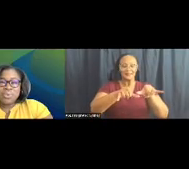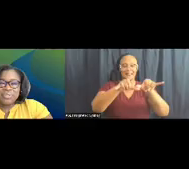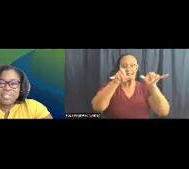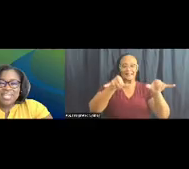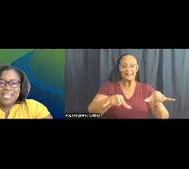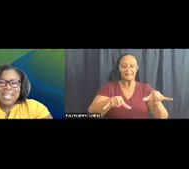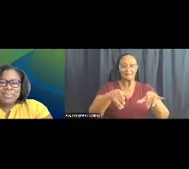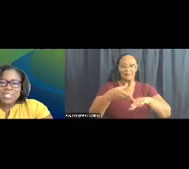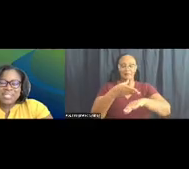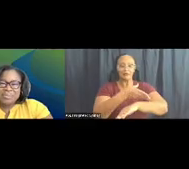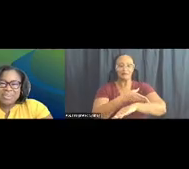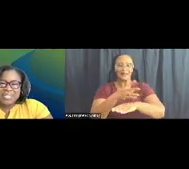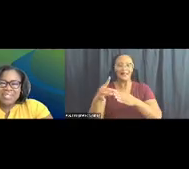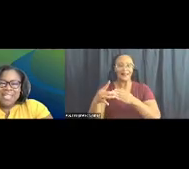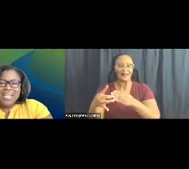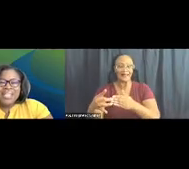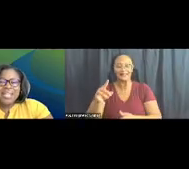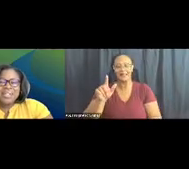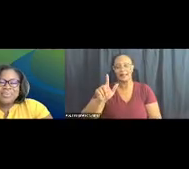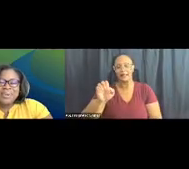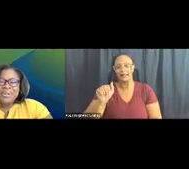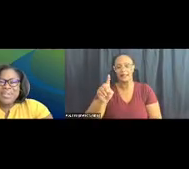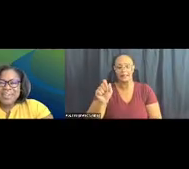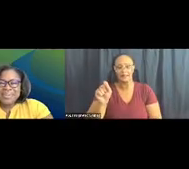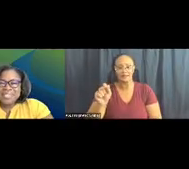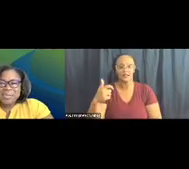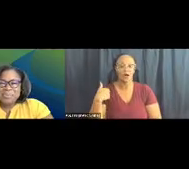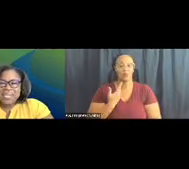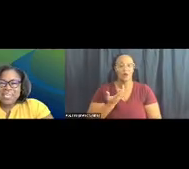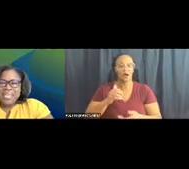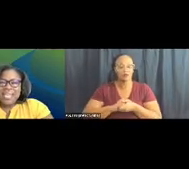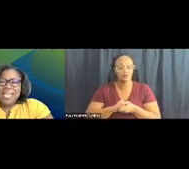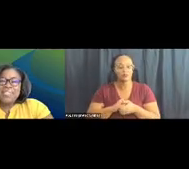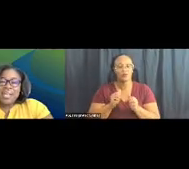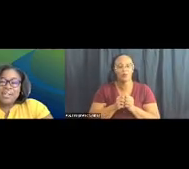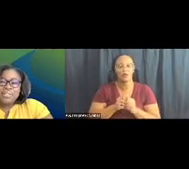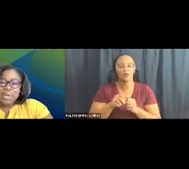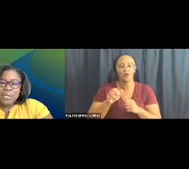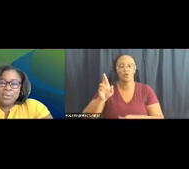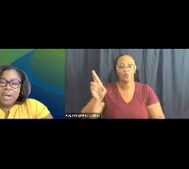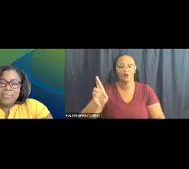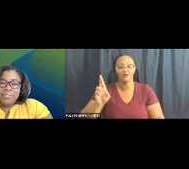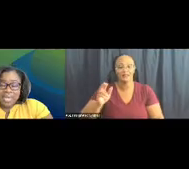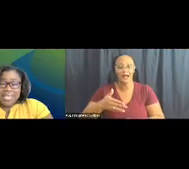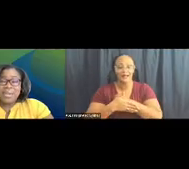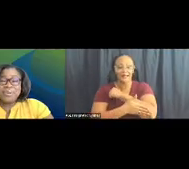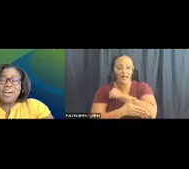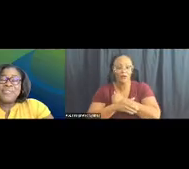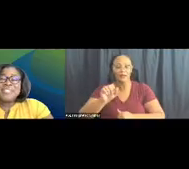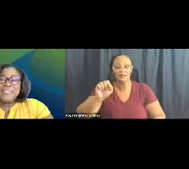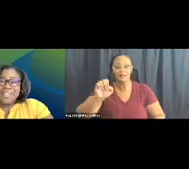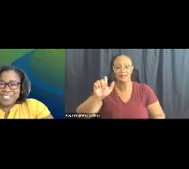with the Riverside County SELPA, the El Dorado County SELPA and the El Dorado off uh county office